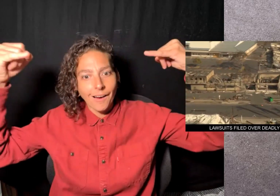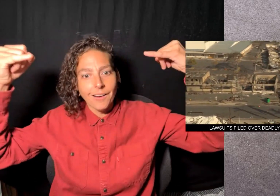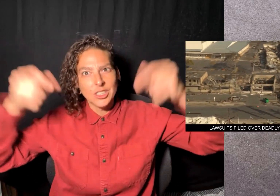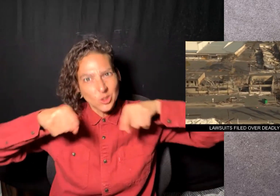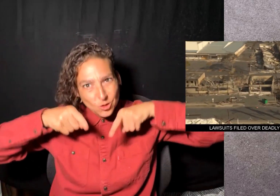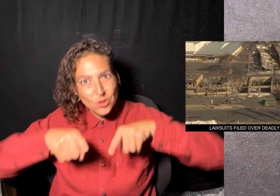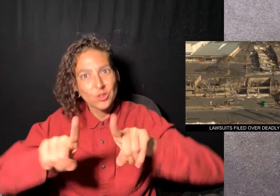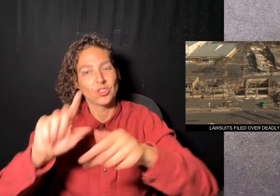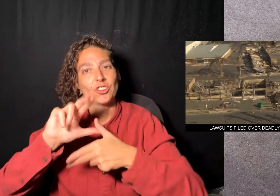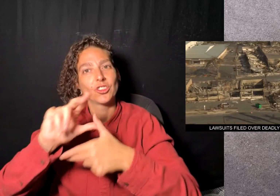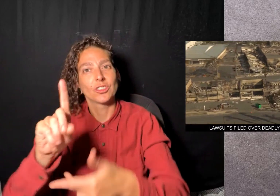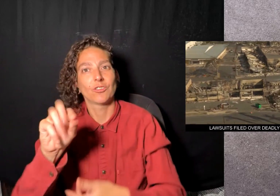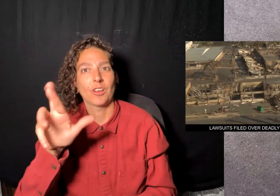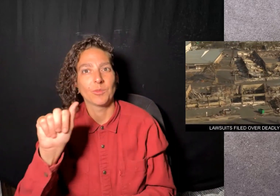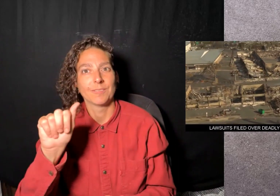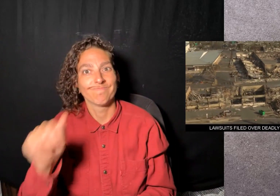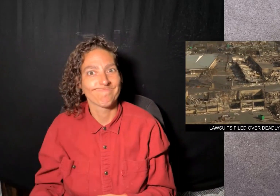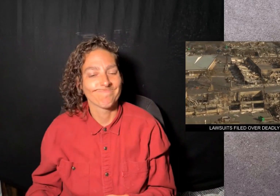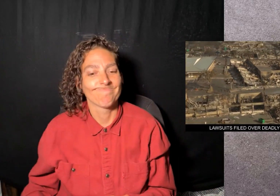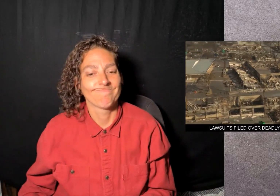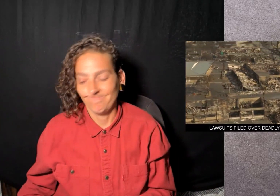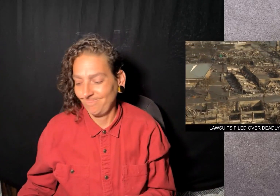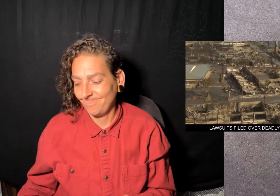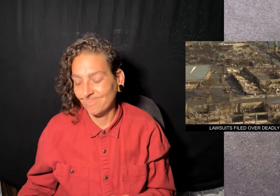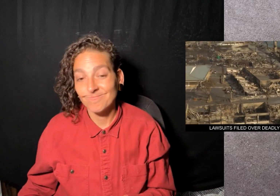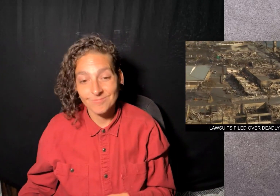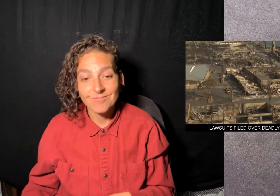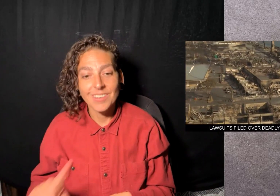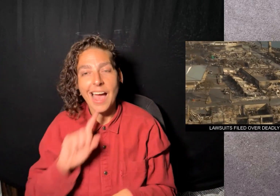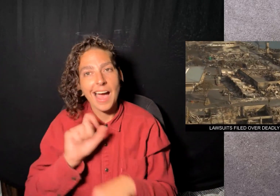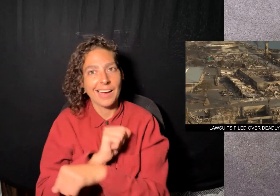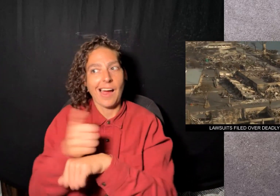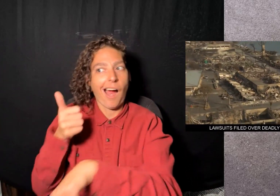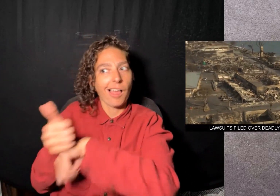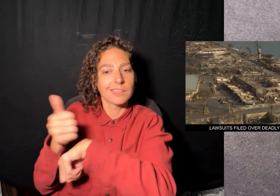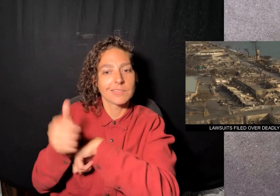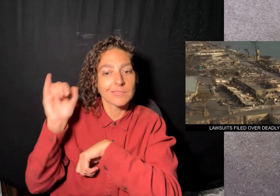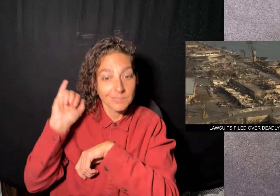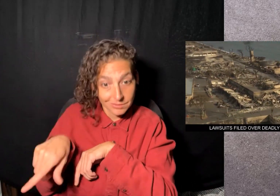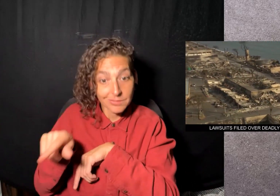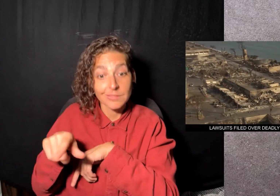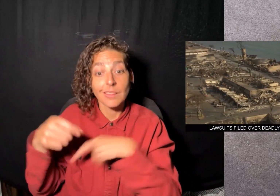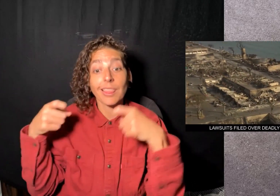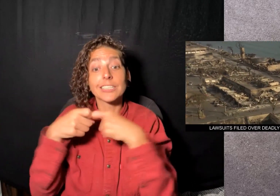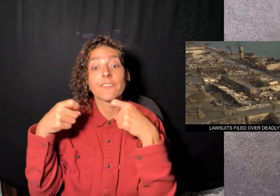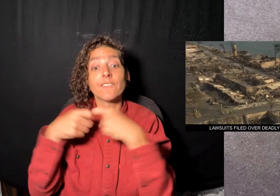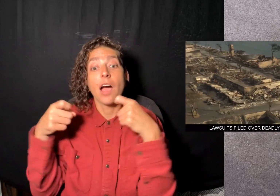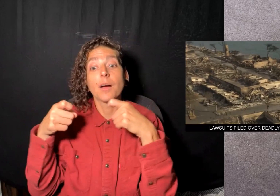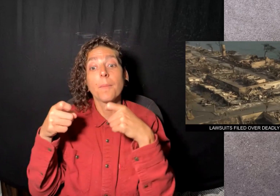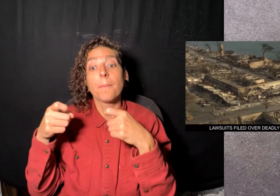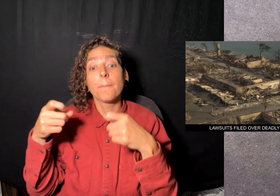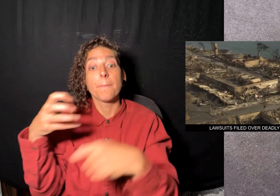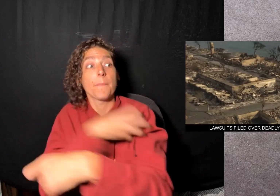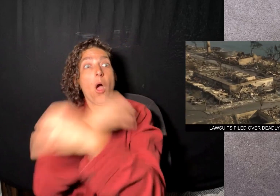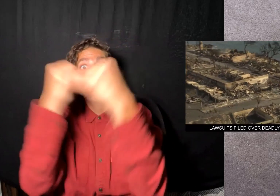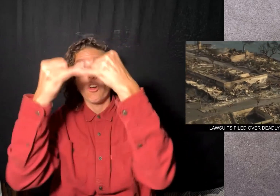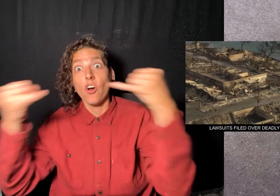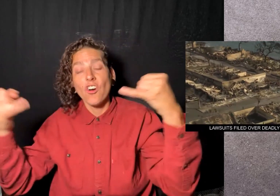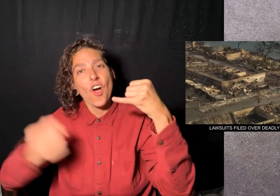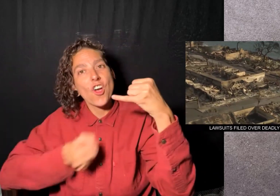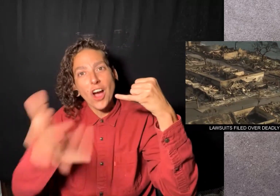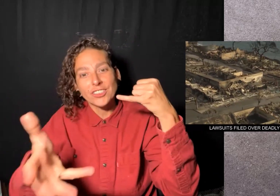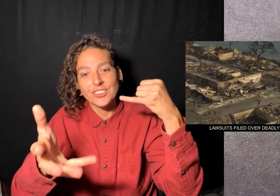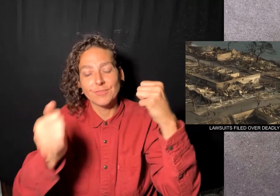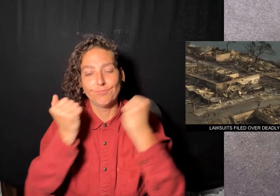Dora it alleges the electrified power lines caused